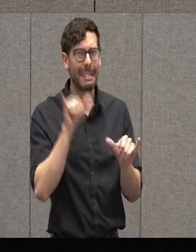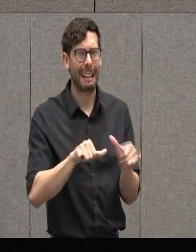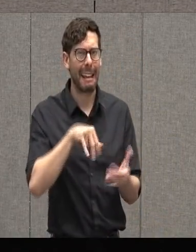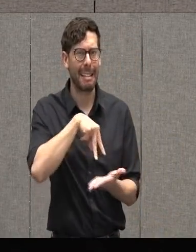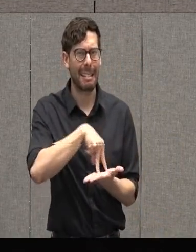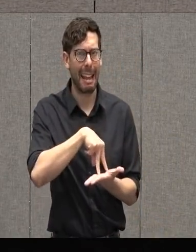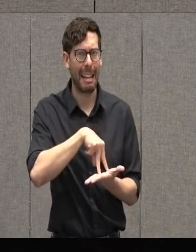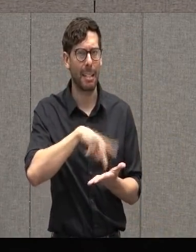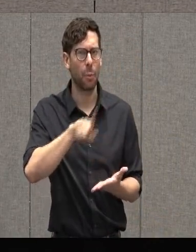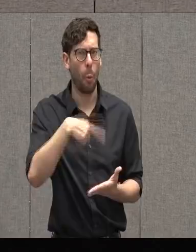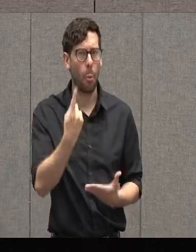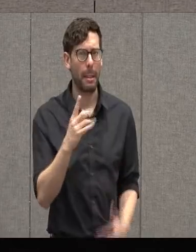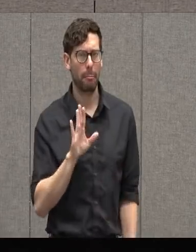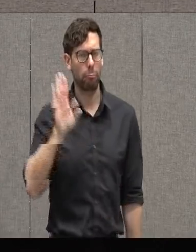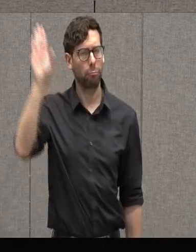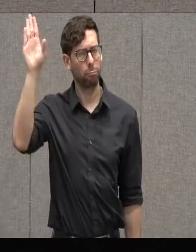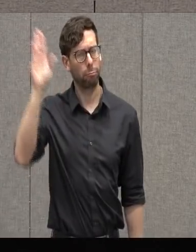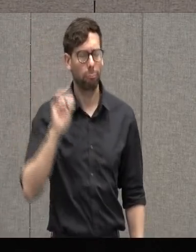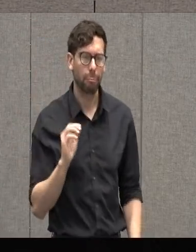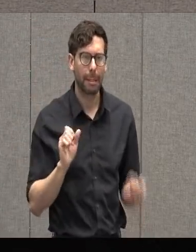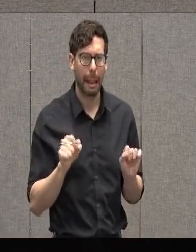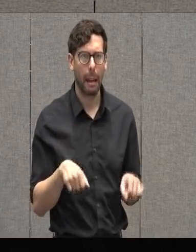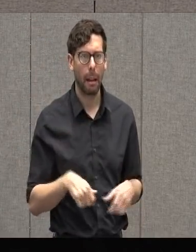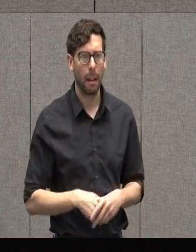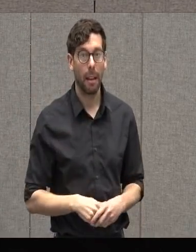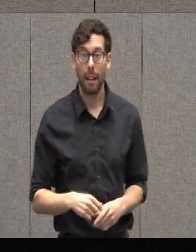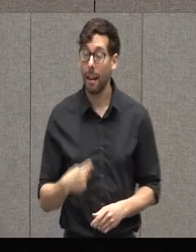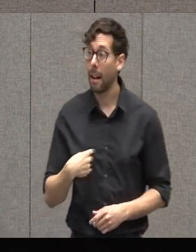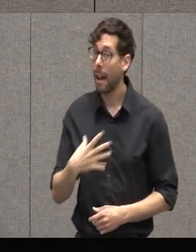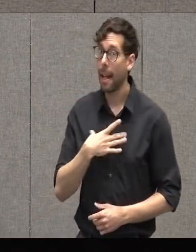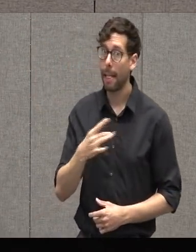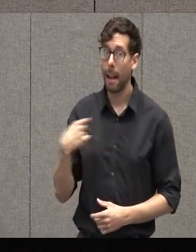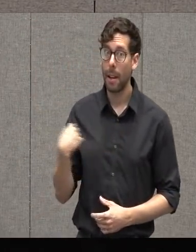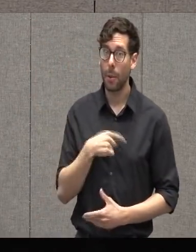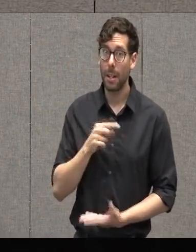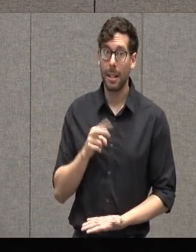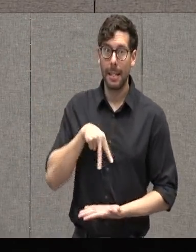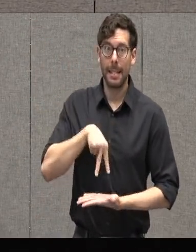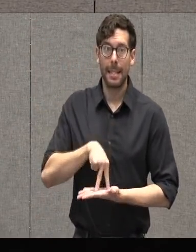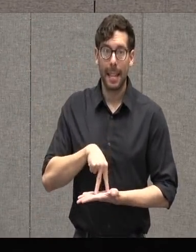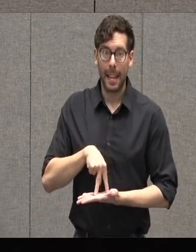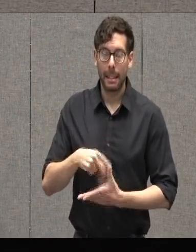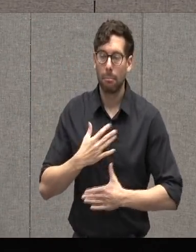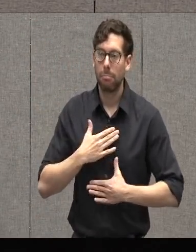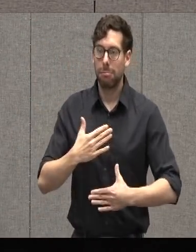just staying on the ground. But I like that we're standing up, getting a little oxygen to our body.